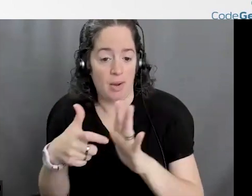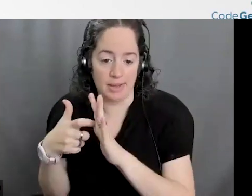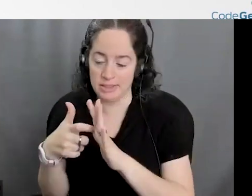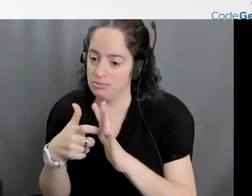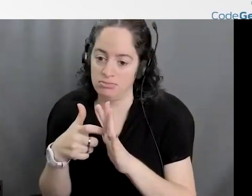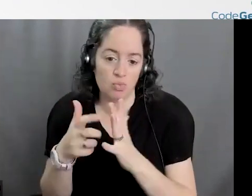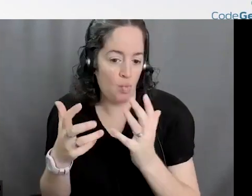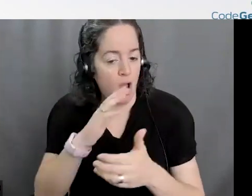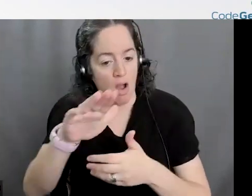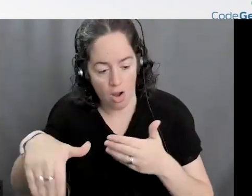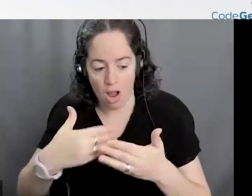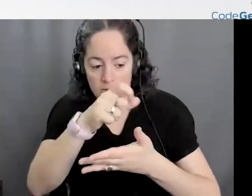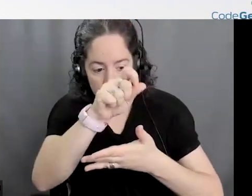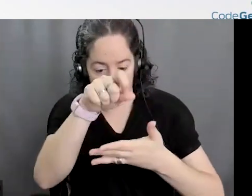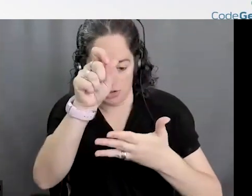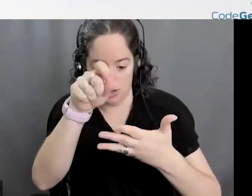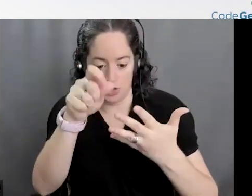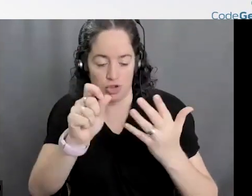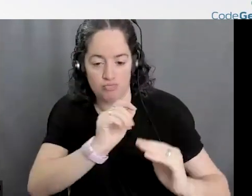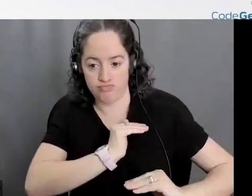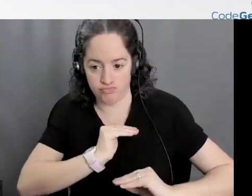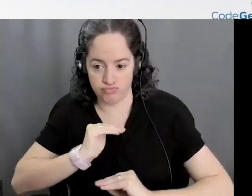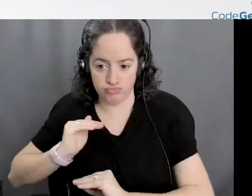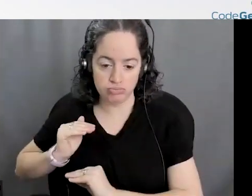We're going to do that by applying accessibility techniques,